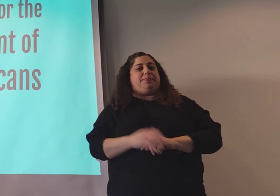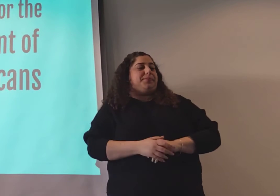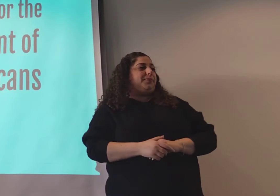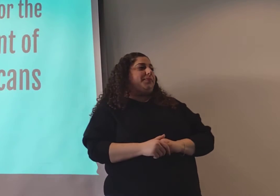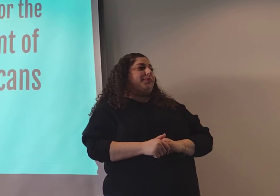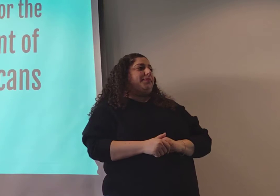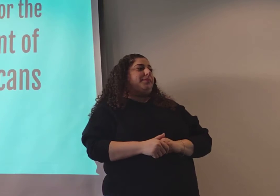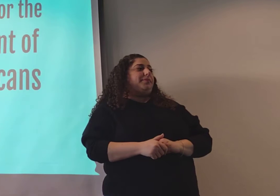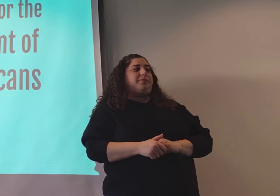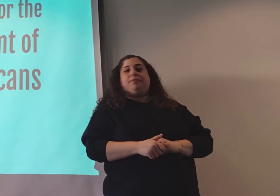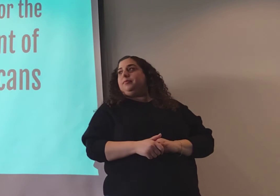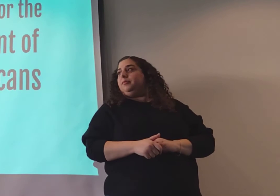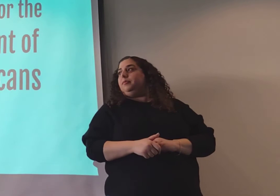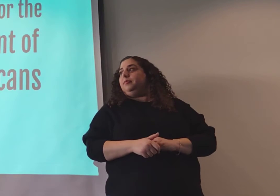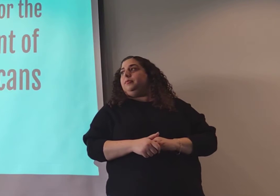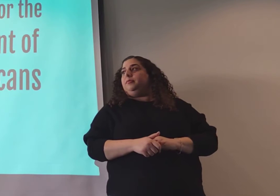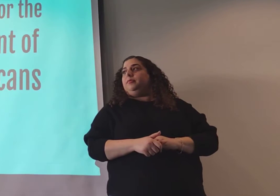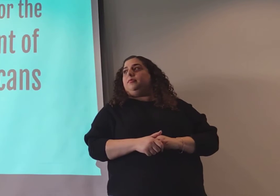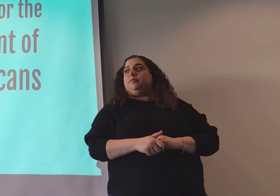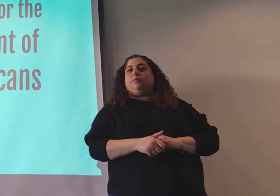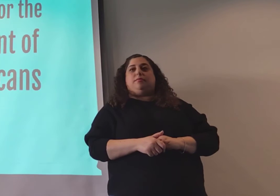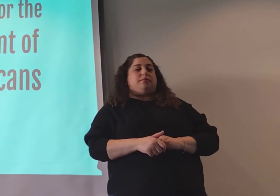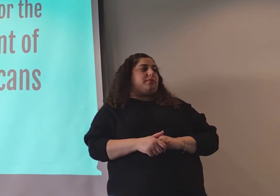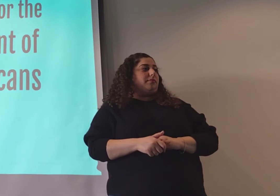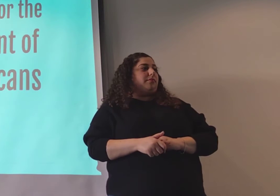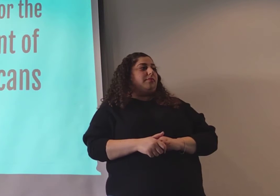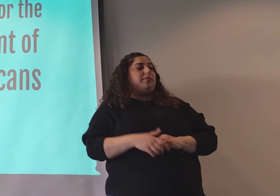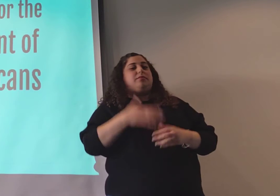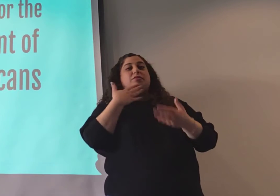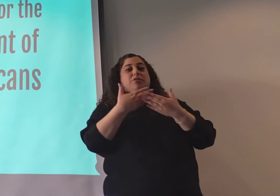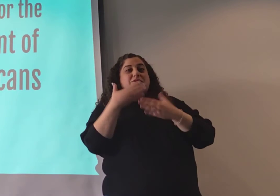Thank you good afternoon. Thank you for being here.